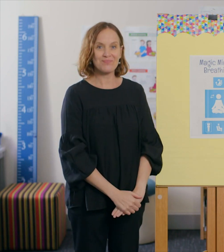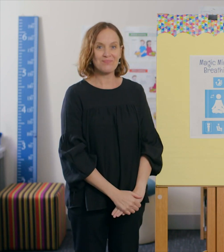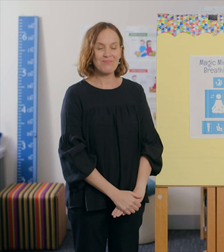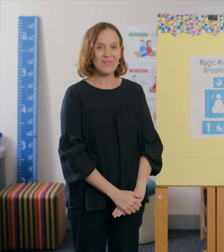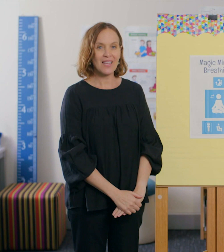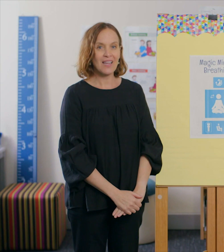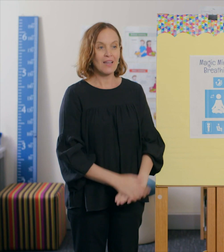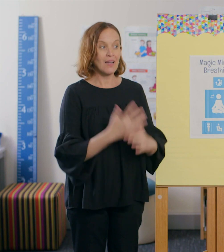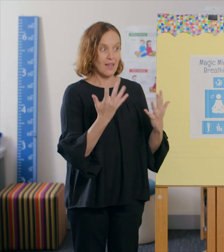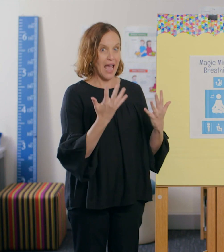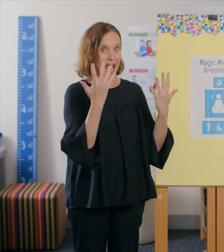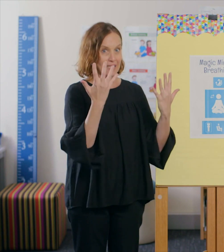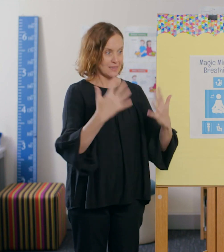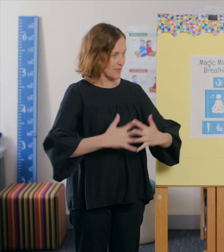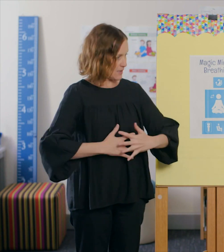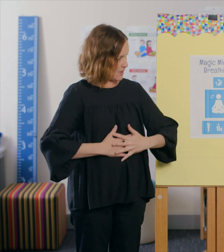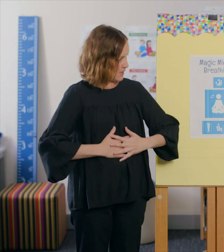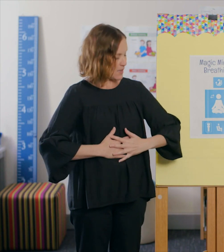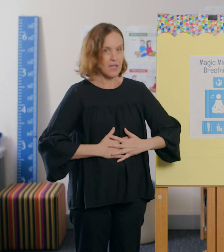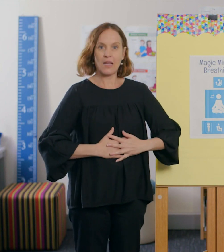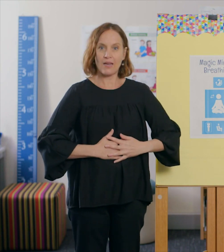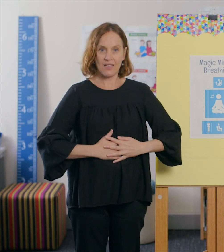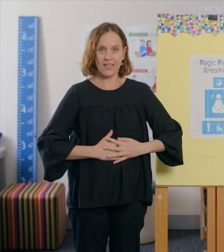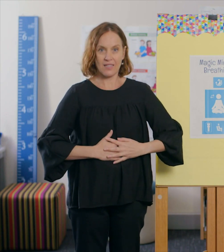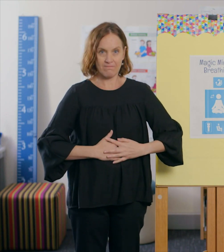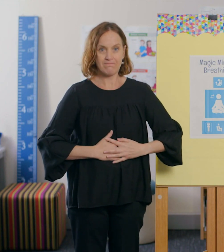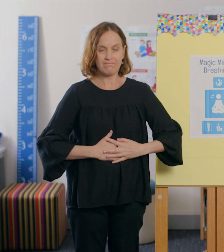Place your hands high on your tummy.